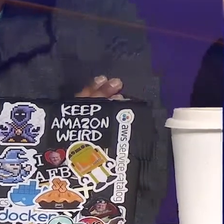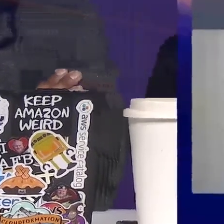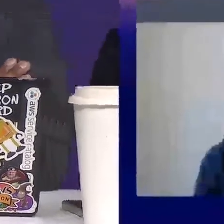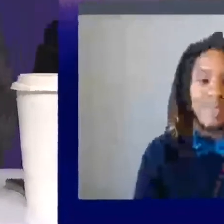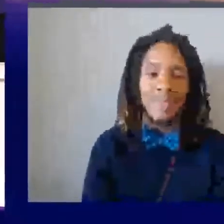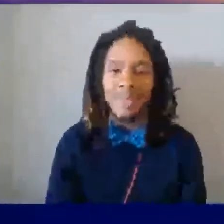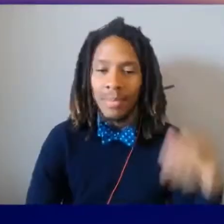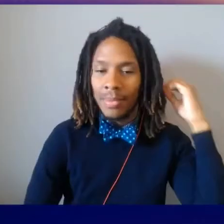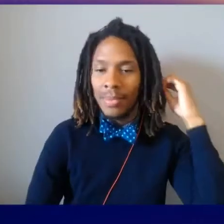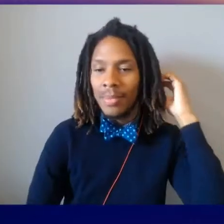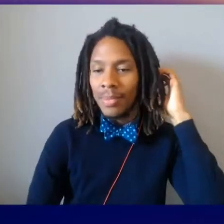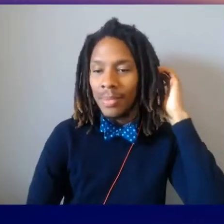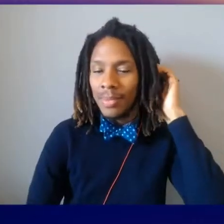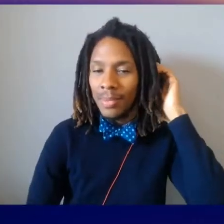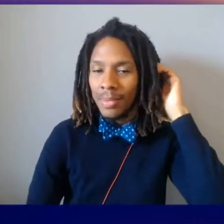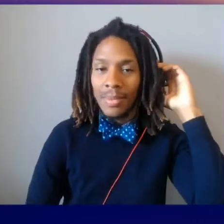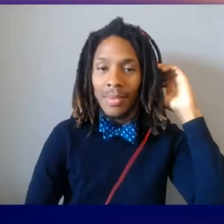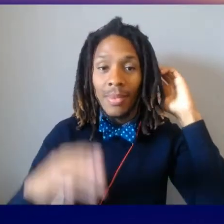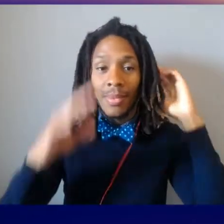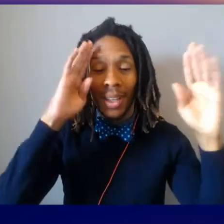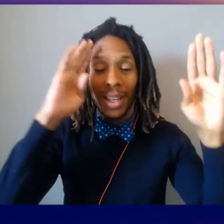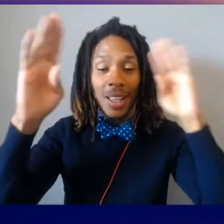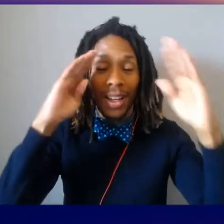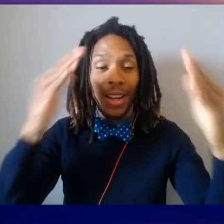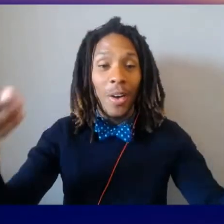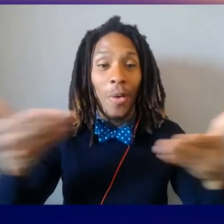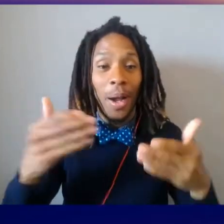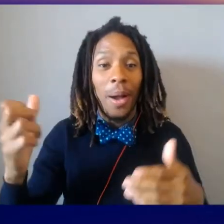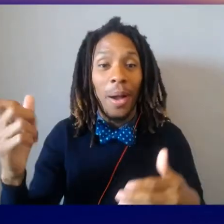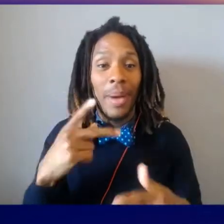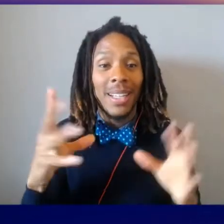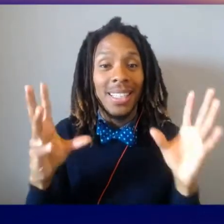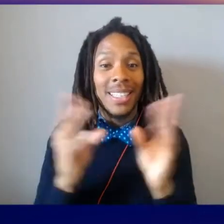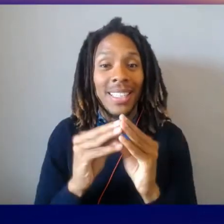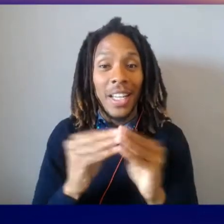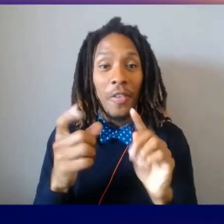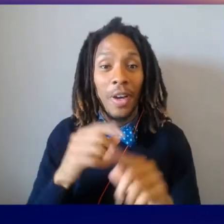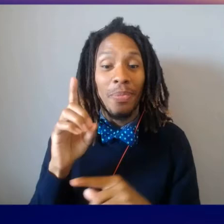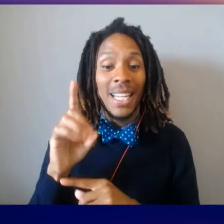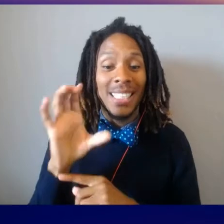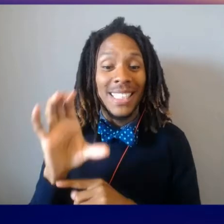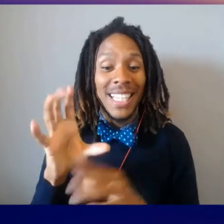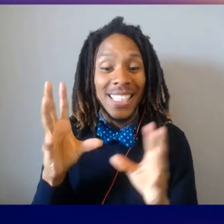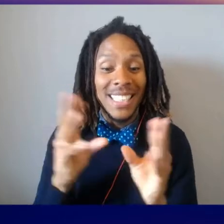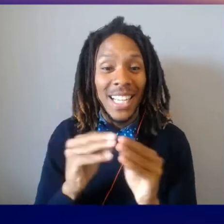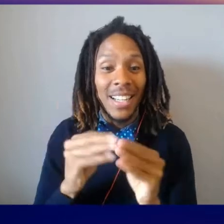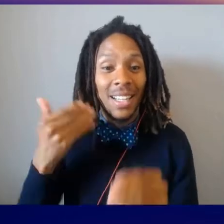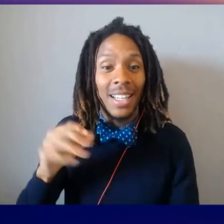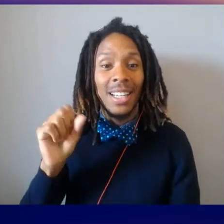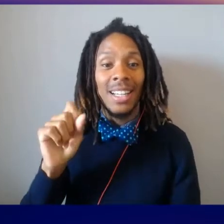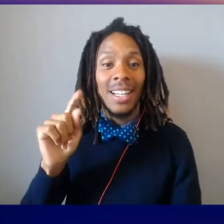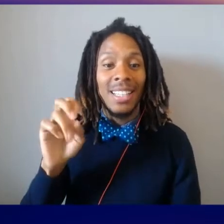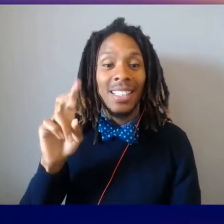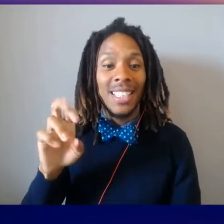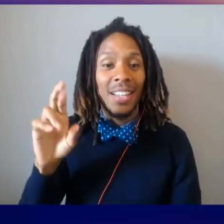Hello, and welcome back to AWS On Air coming at your live from the DC Summit. I'm Steve Roberts, a developer advocate for .NET and PowerShell,